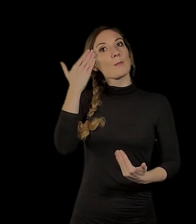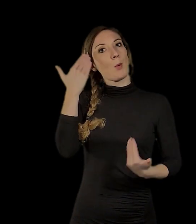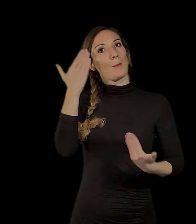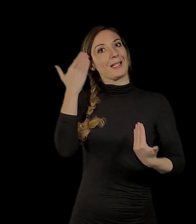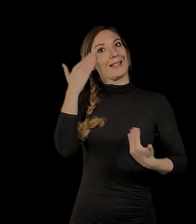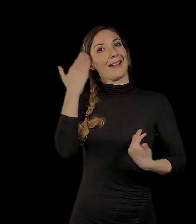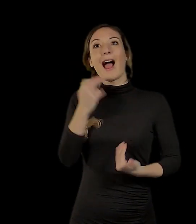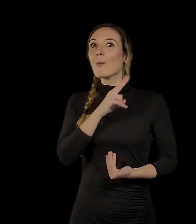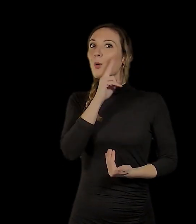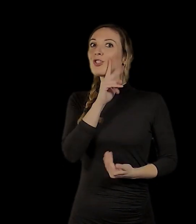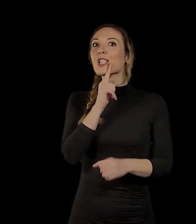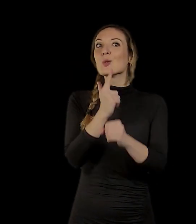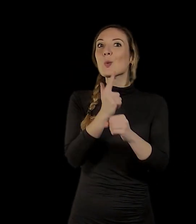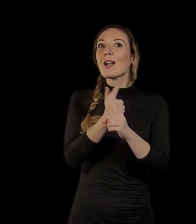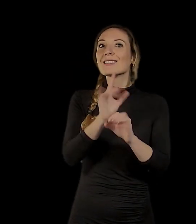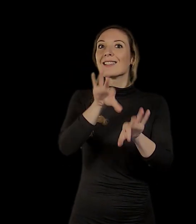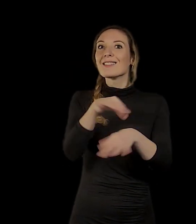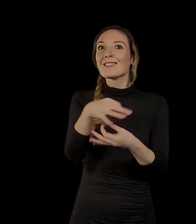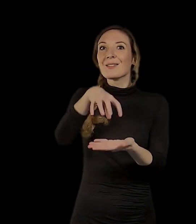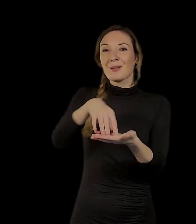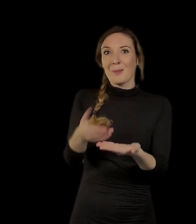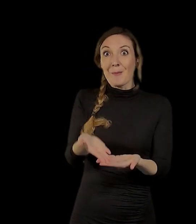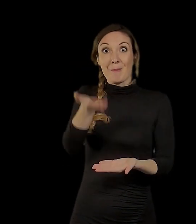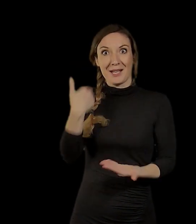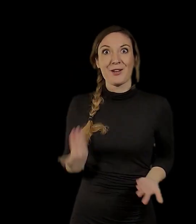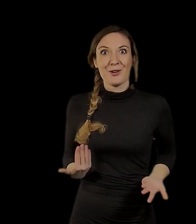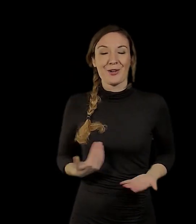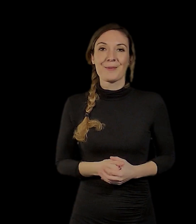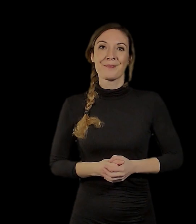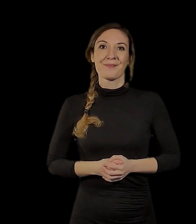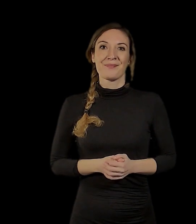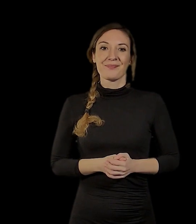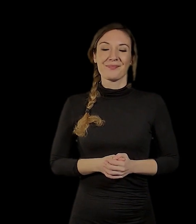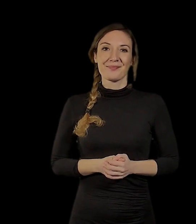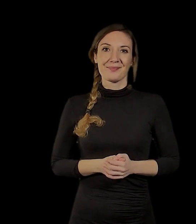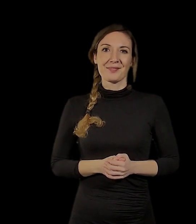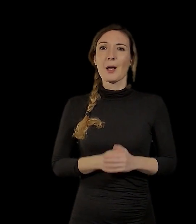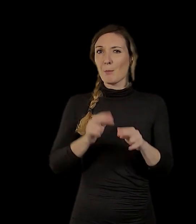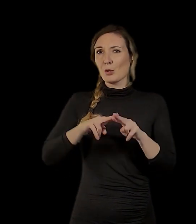to create permeability through the area. Since the factory was behind a fence, it was actually